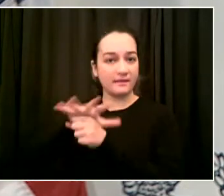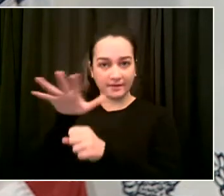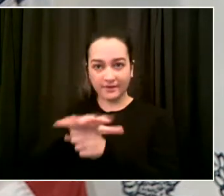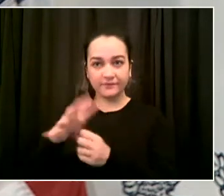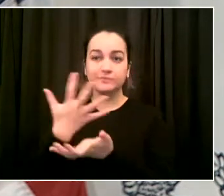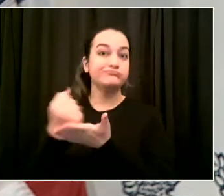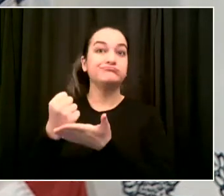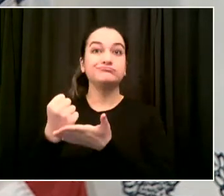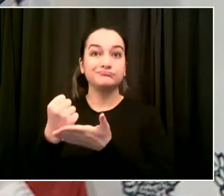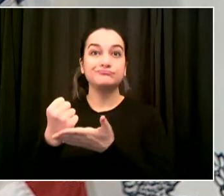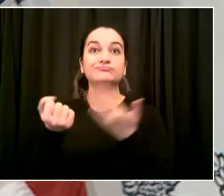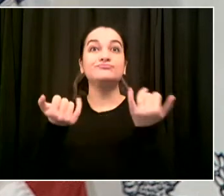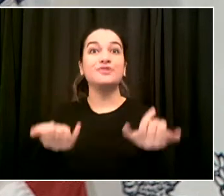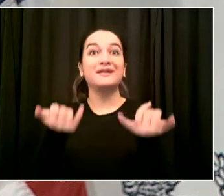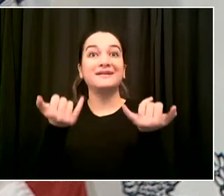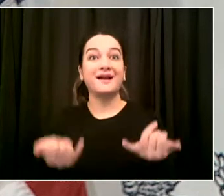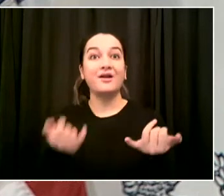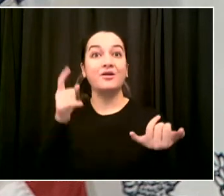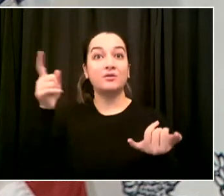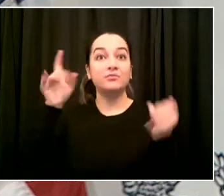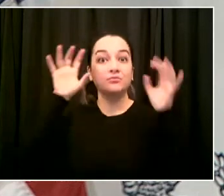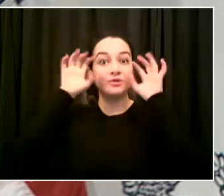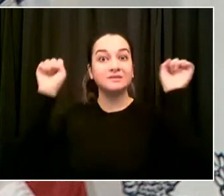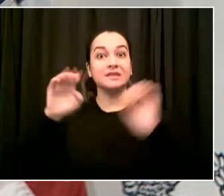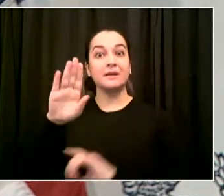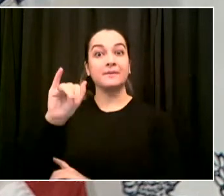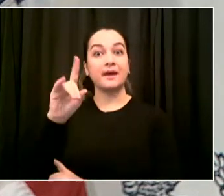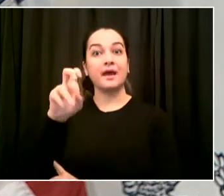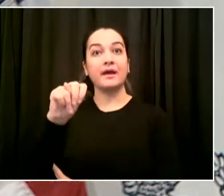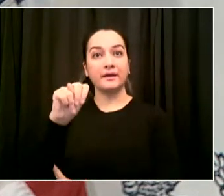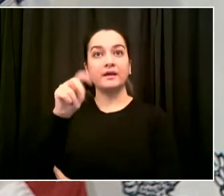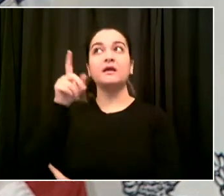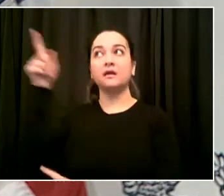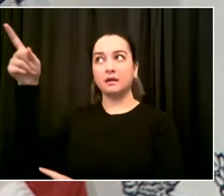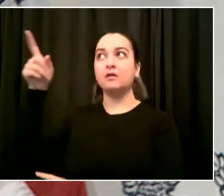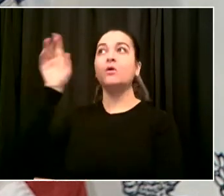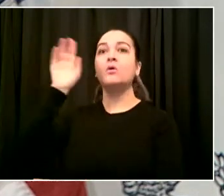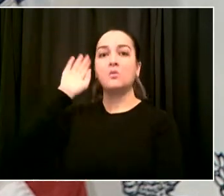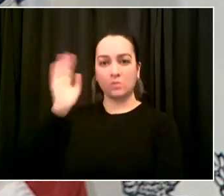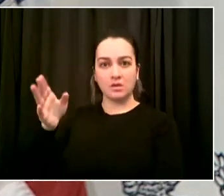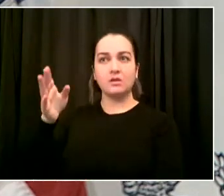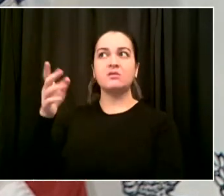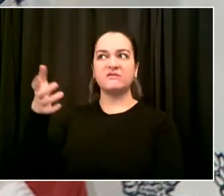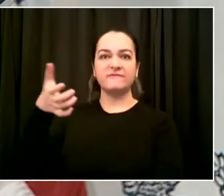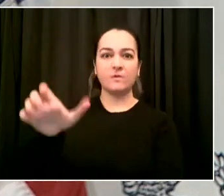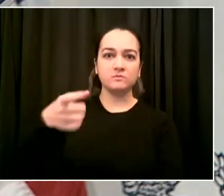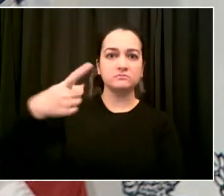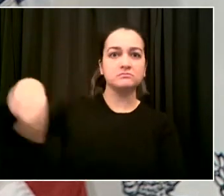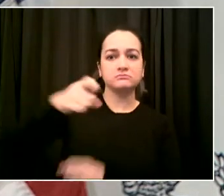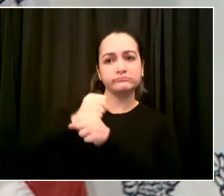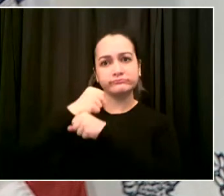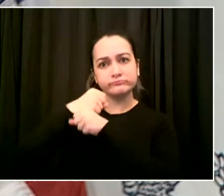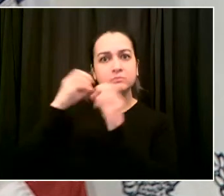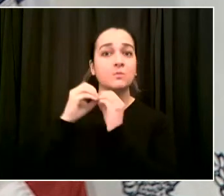BEFORE WE LEARNED THE PLANS OF PRESIDENT JOE BIDEN, I'M AAOLBSUTUTY EL CONVINCED WILL RESULT IN A LOT